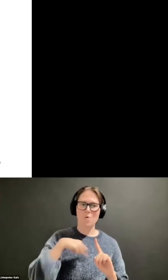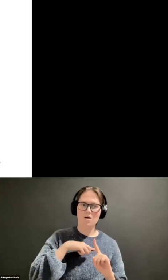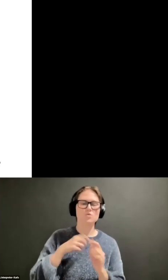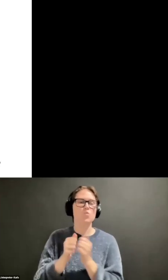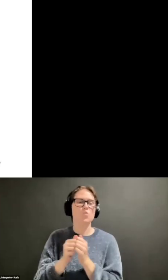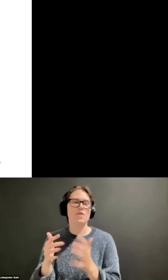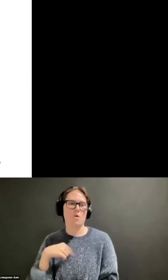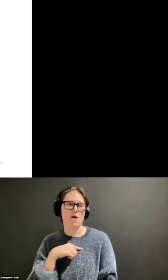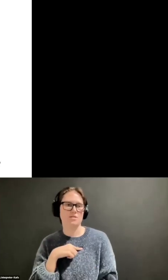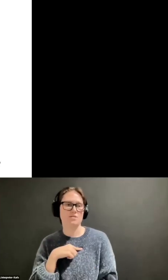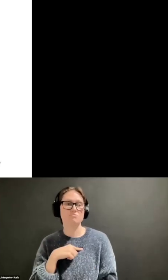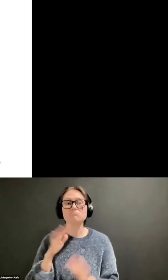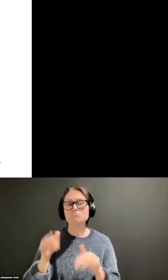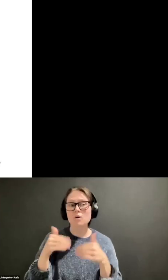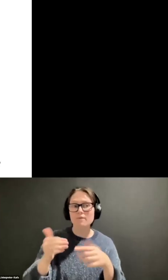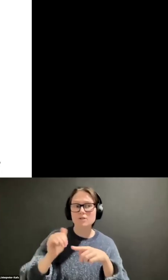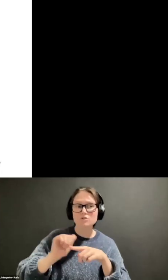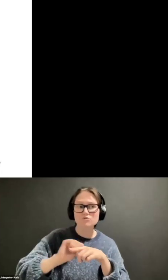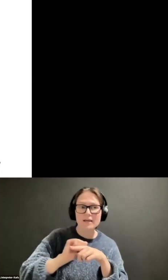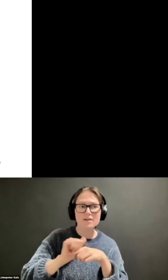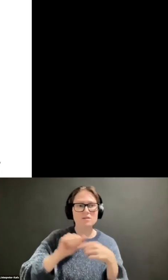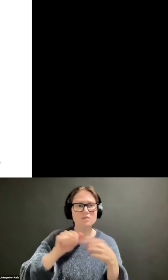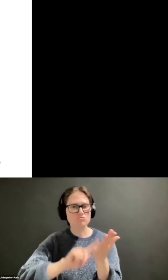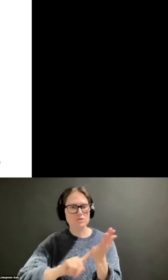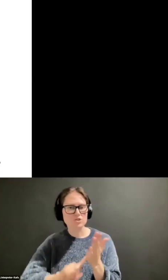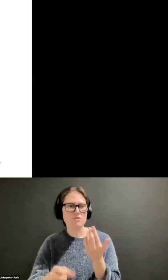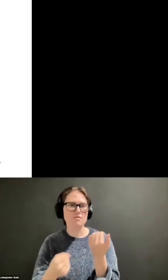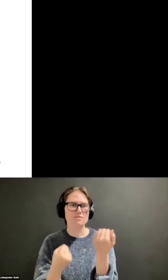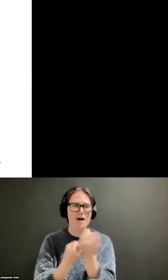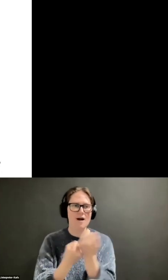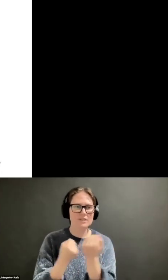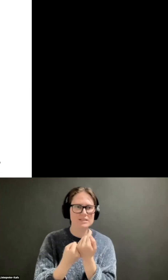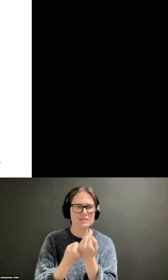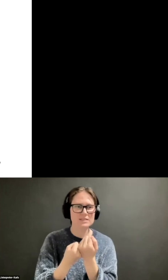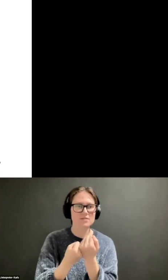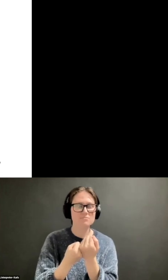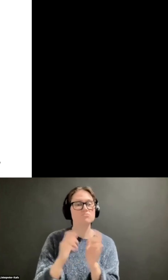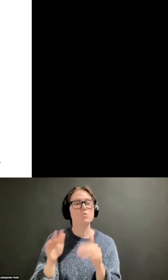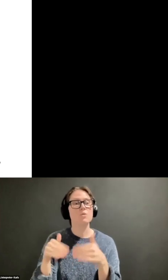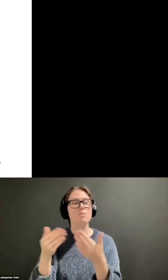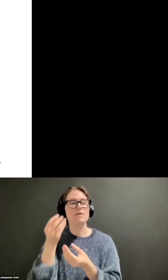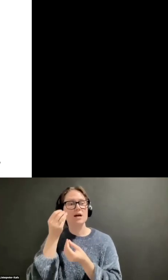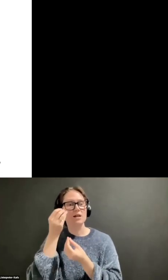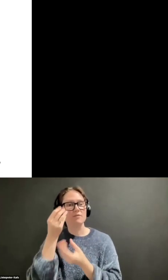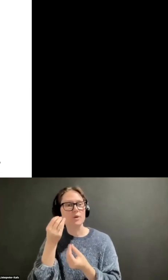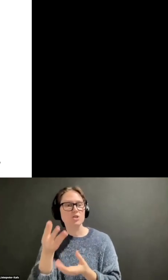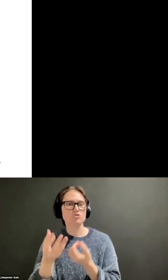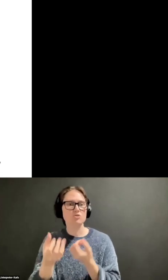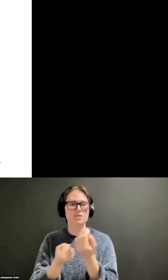research, and advocacy, and we provide information and support for parents with disabilities and